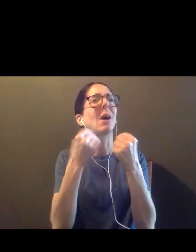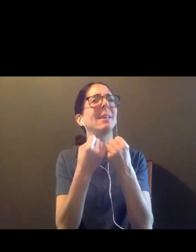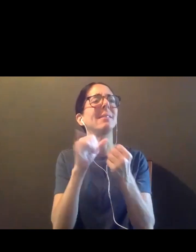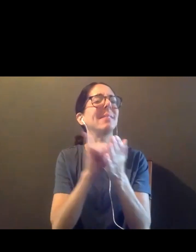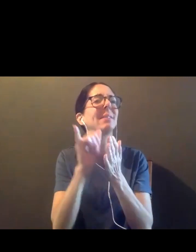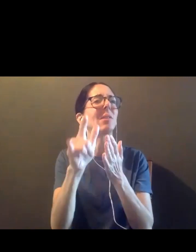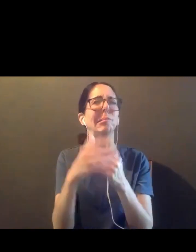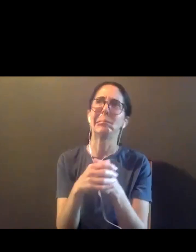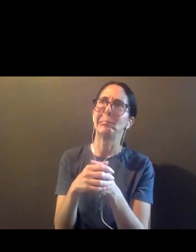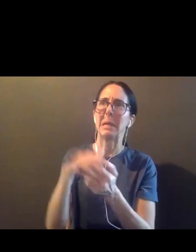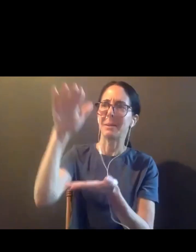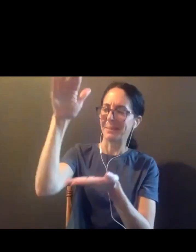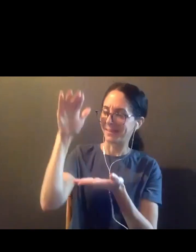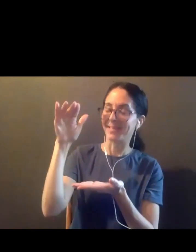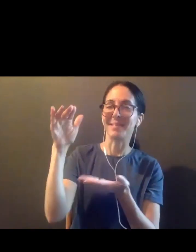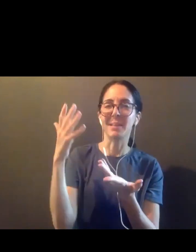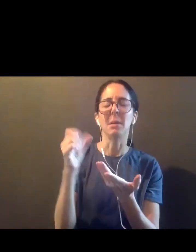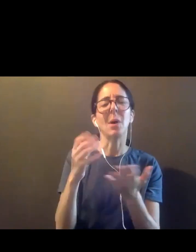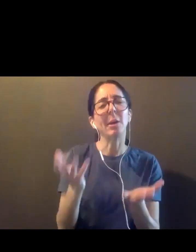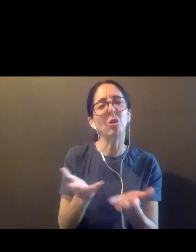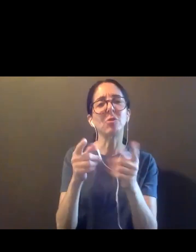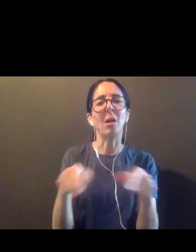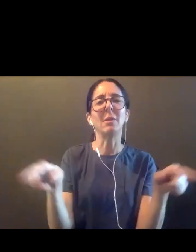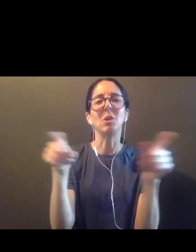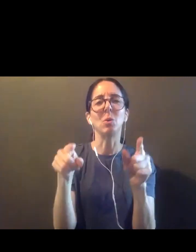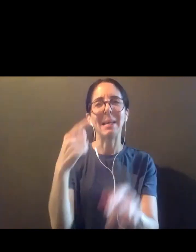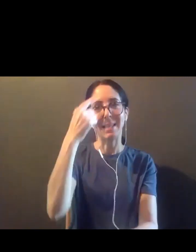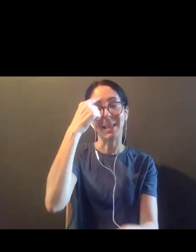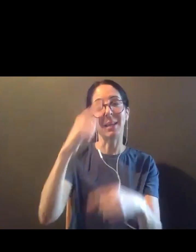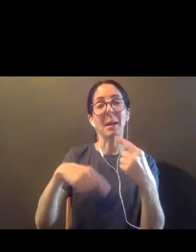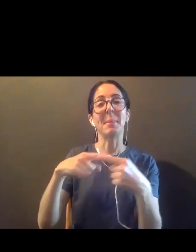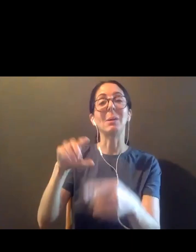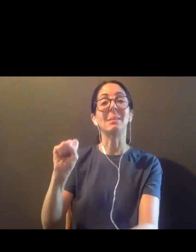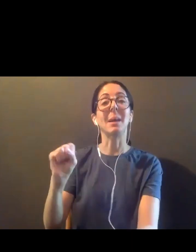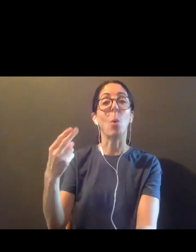So, I would really encourage everyone to consider those stakeholders and their unique way of